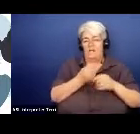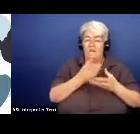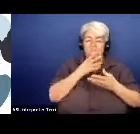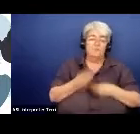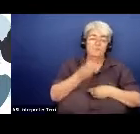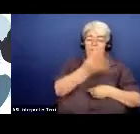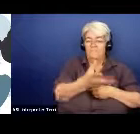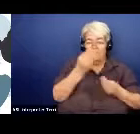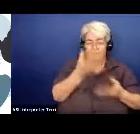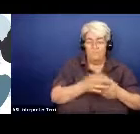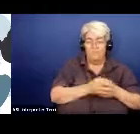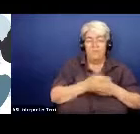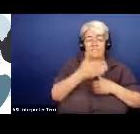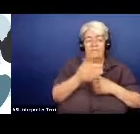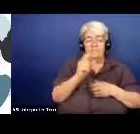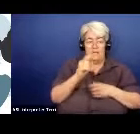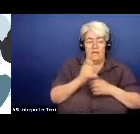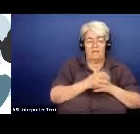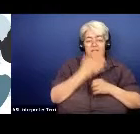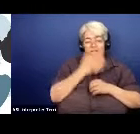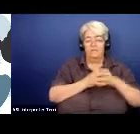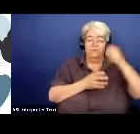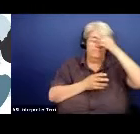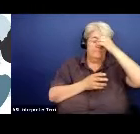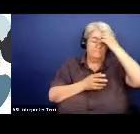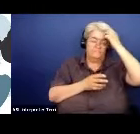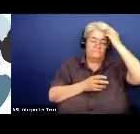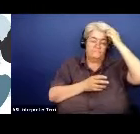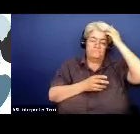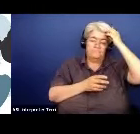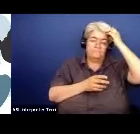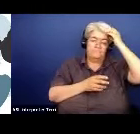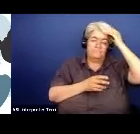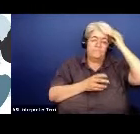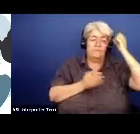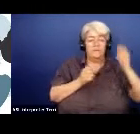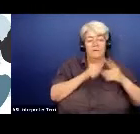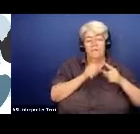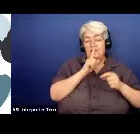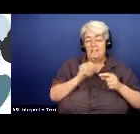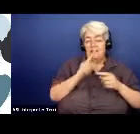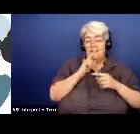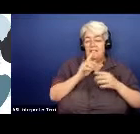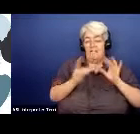go forward to the next slide. Thank you. Basically an intercept zero and one it is probably your